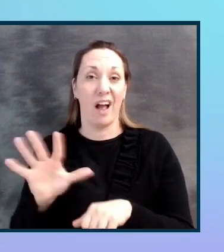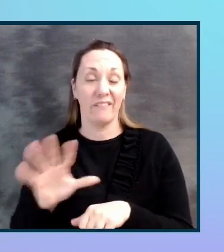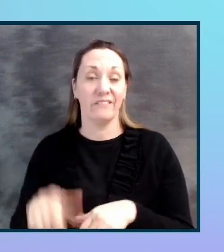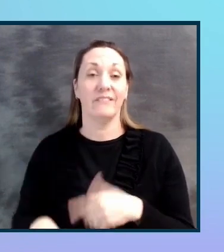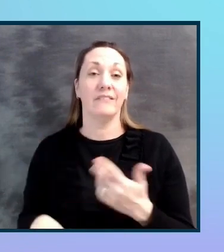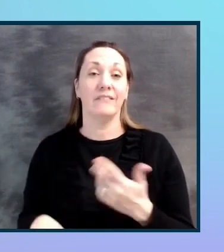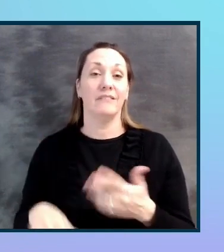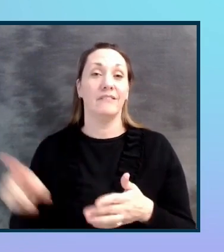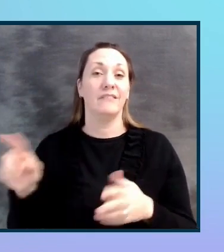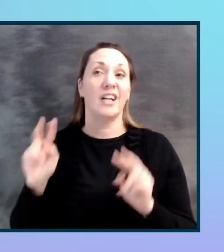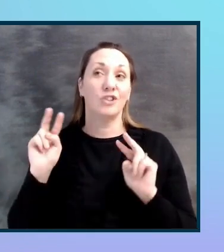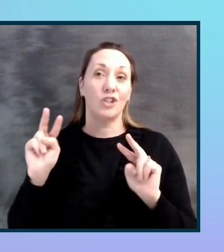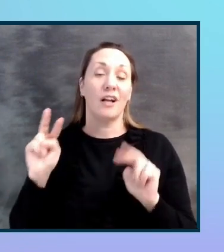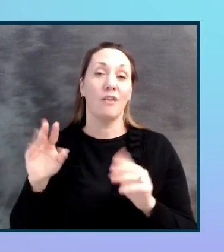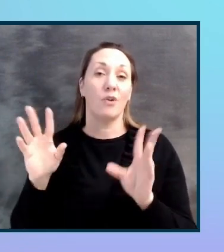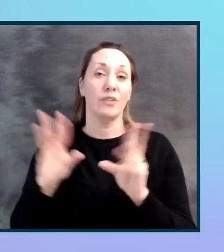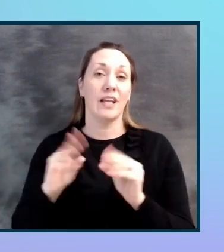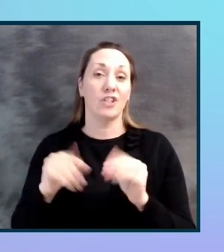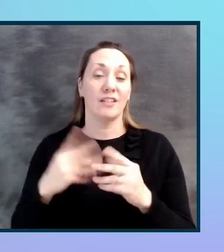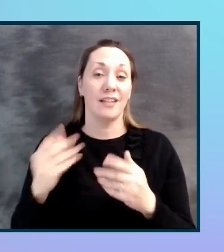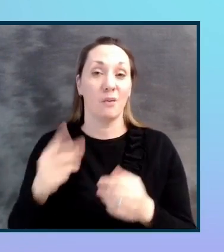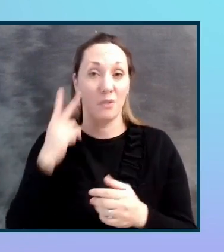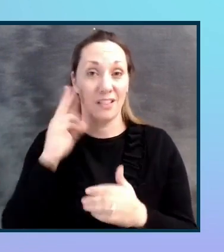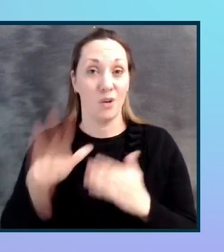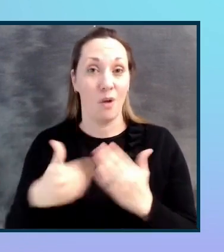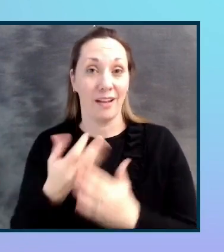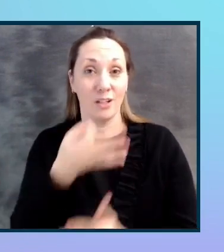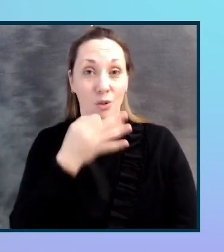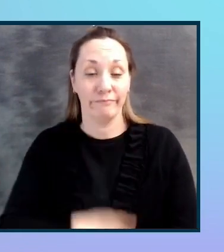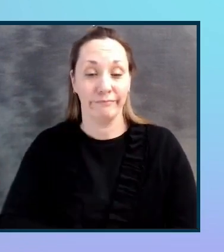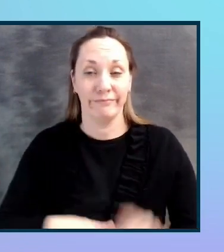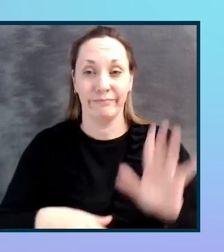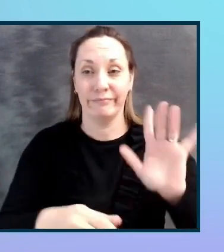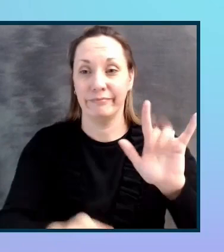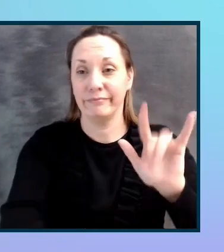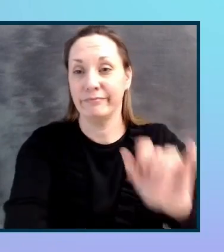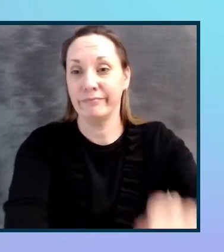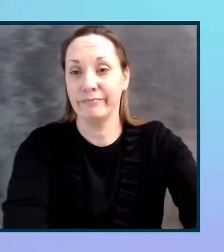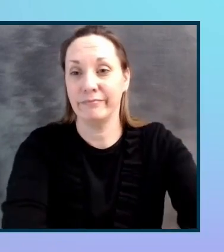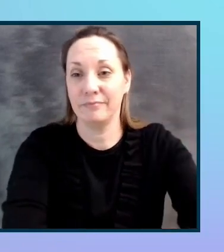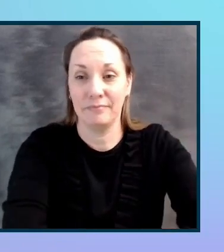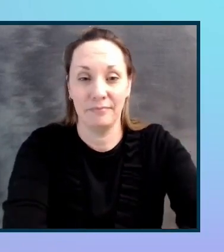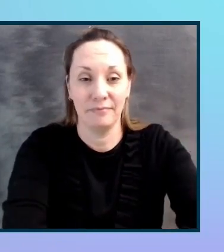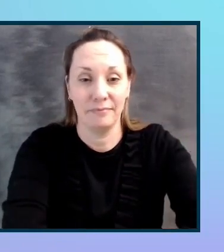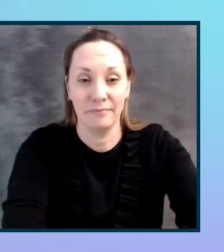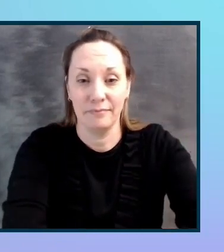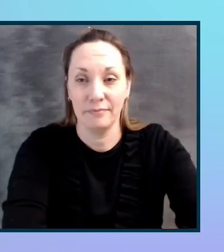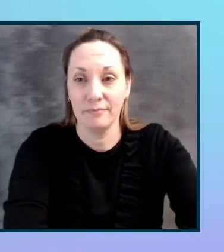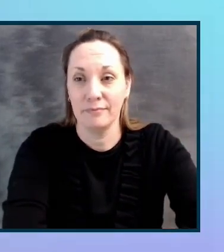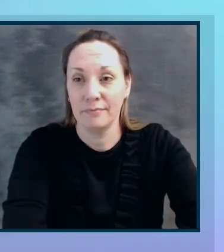Check out those sessions and we'll see you all again soon. Thanks everybody. Thanks mark, thanks team, thanks ASL.